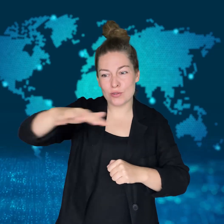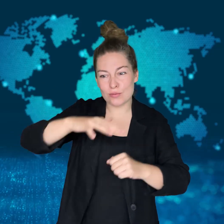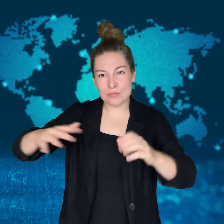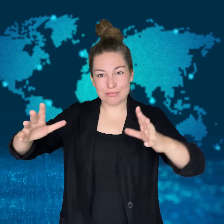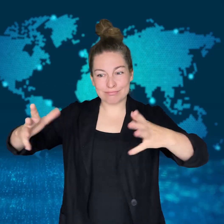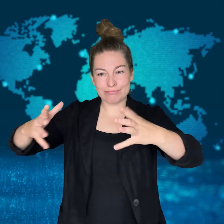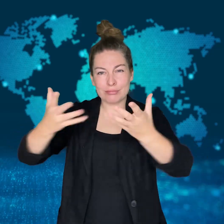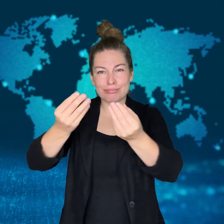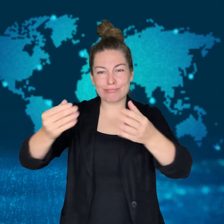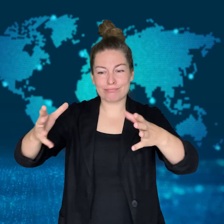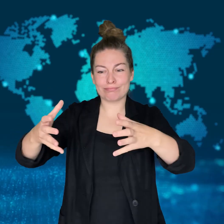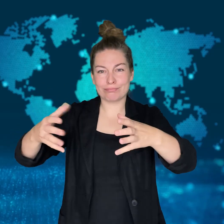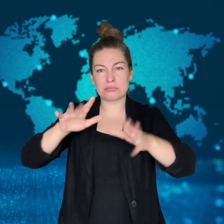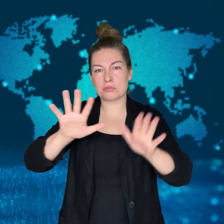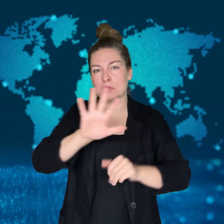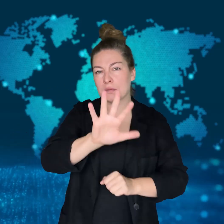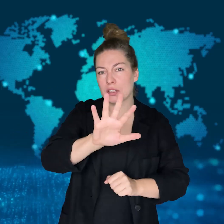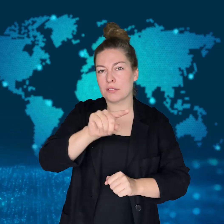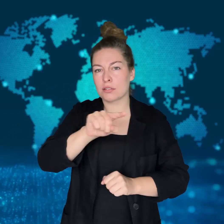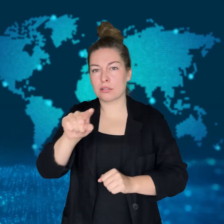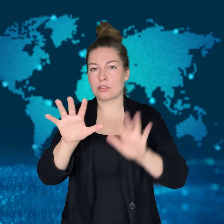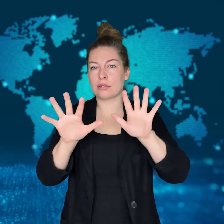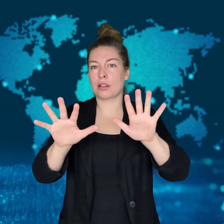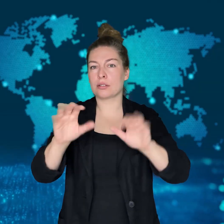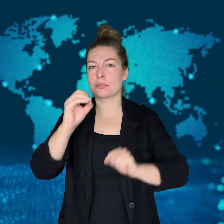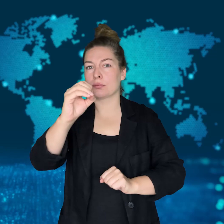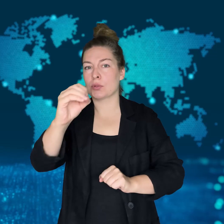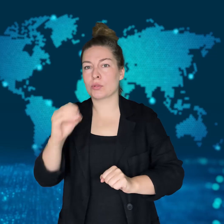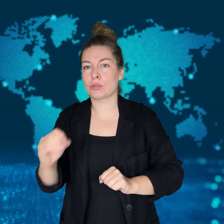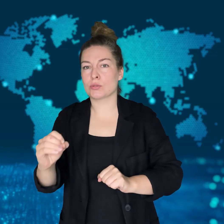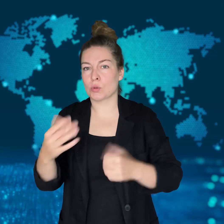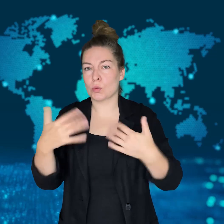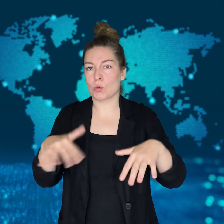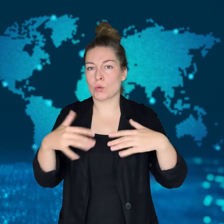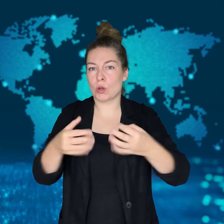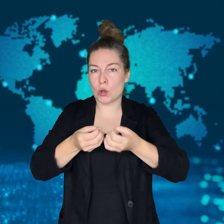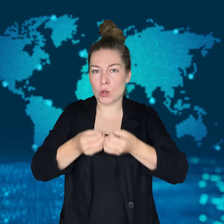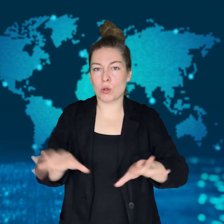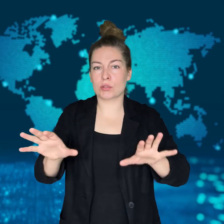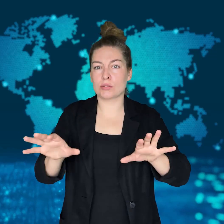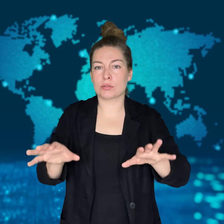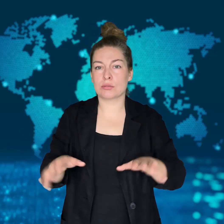more dead dolphins found on Monday.